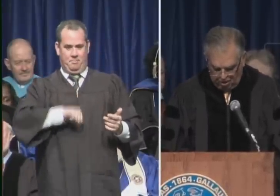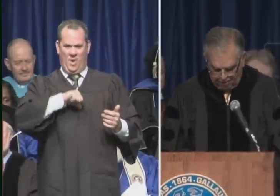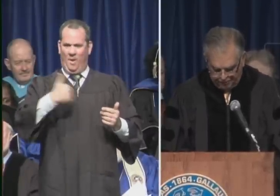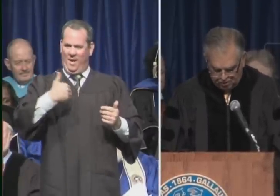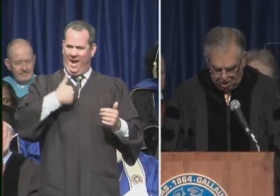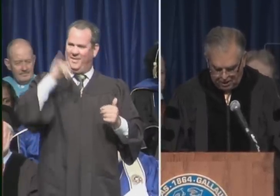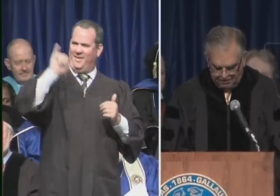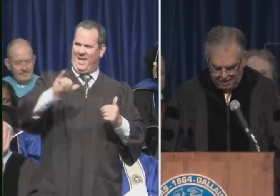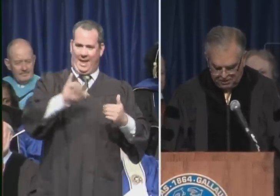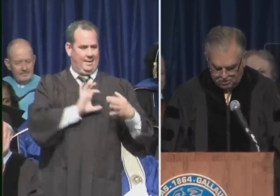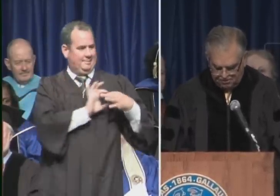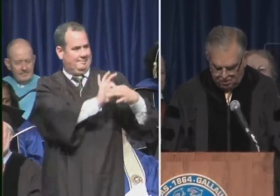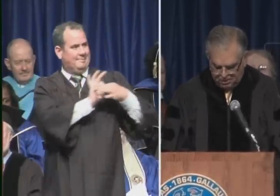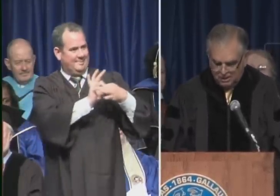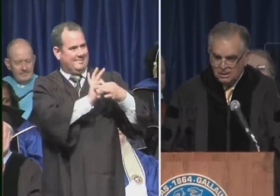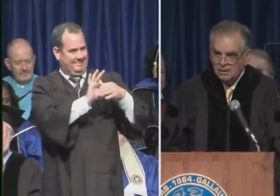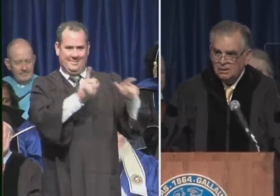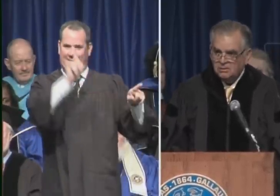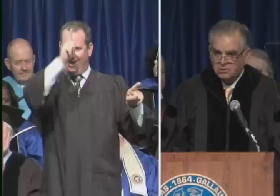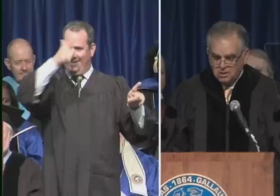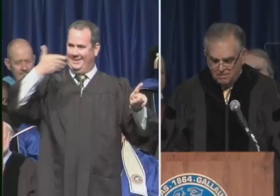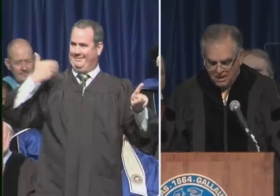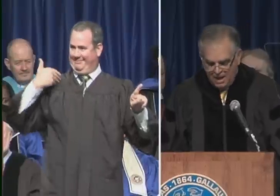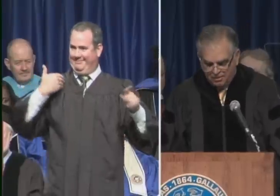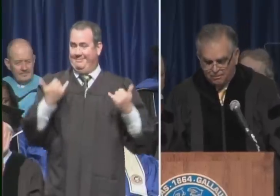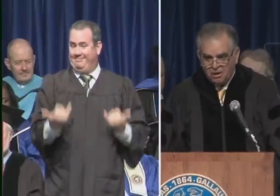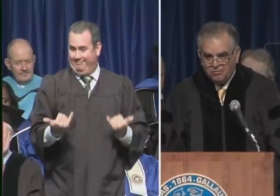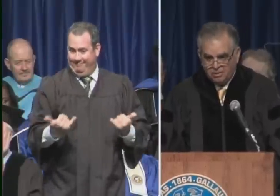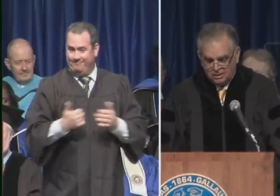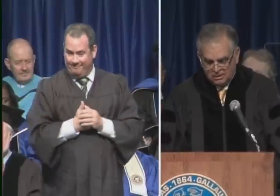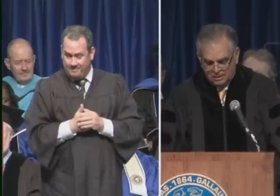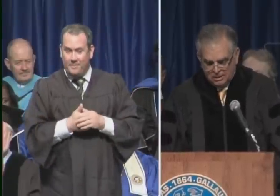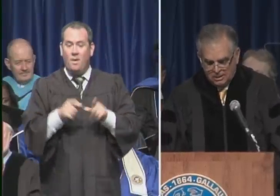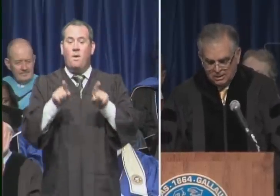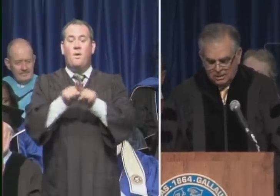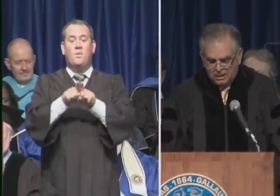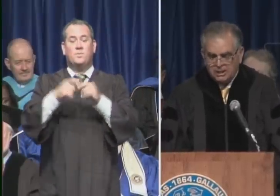and I often talk about his ability to see beyond the present.